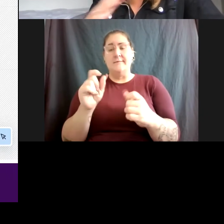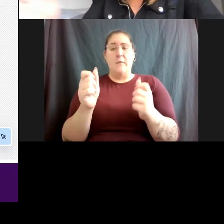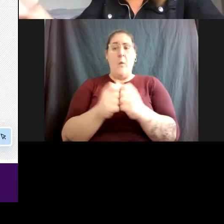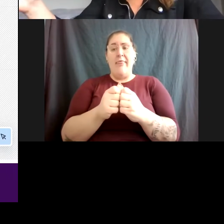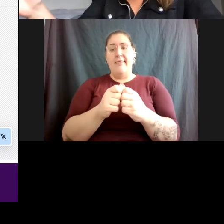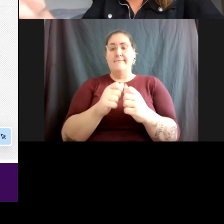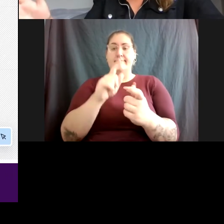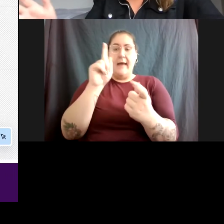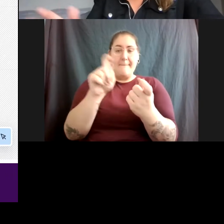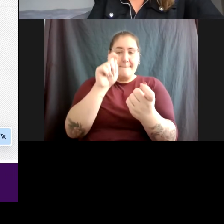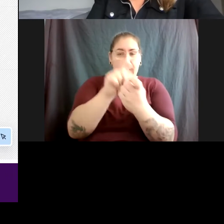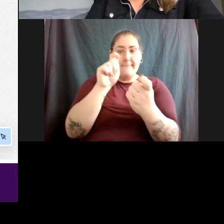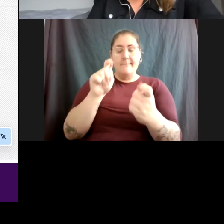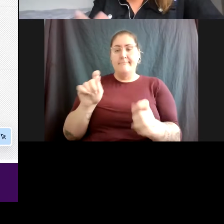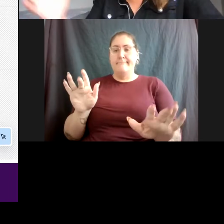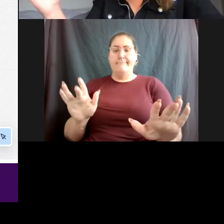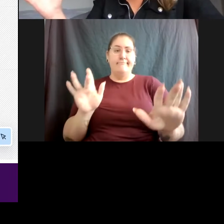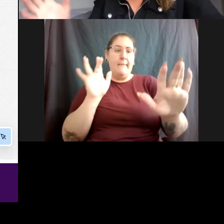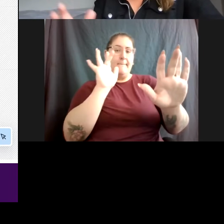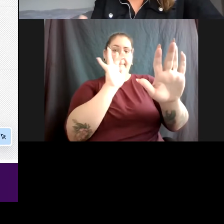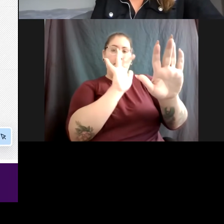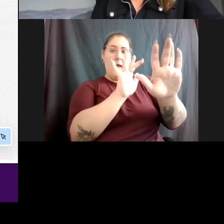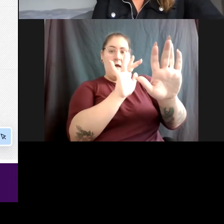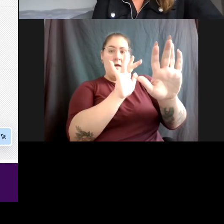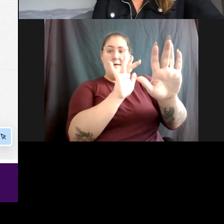thrown off into a different direction, or you could open modal dialogs and it can become